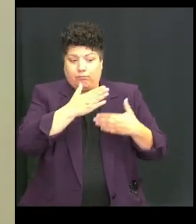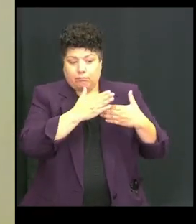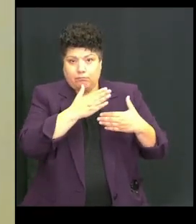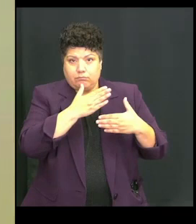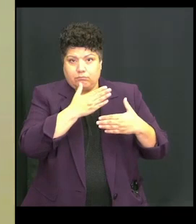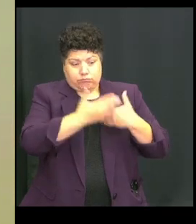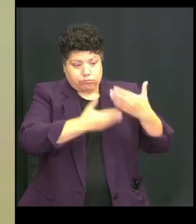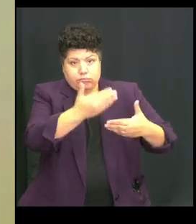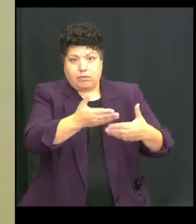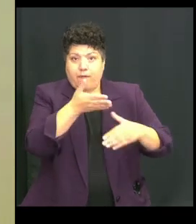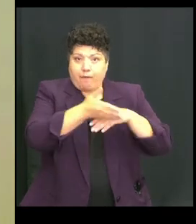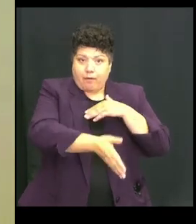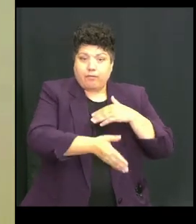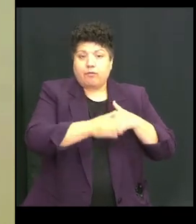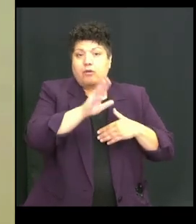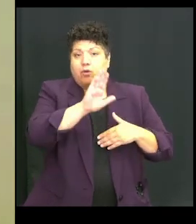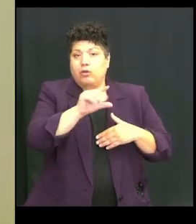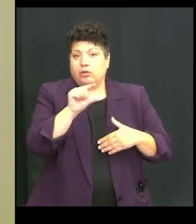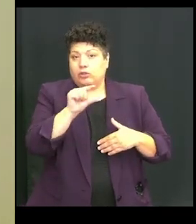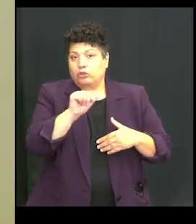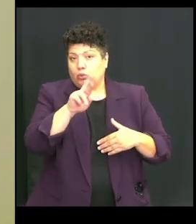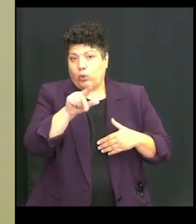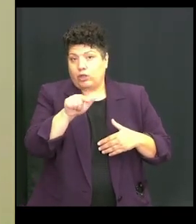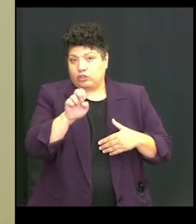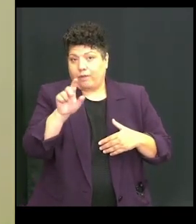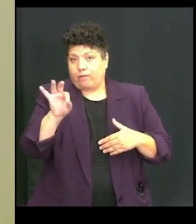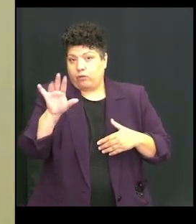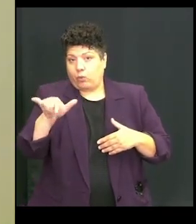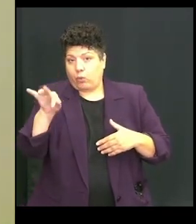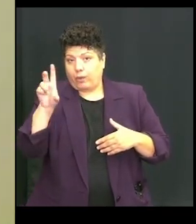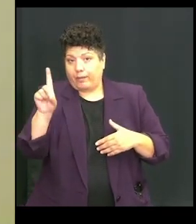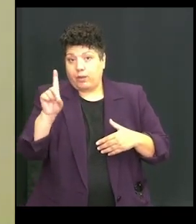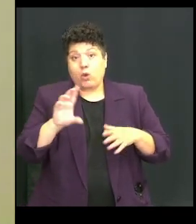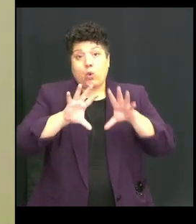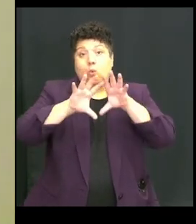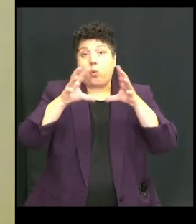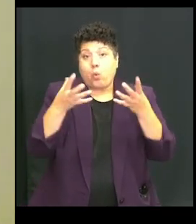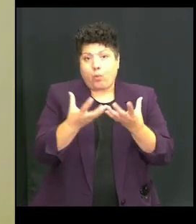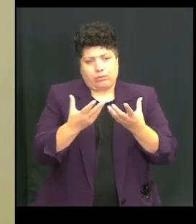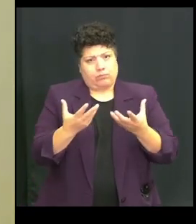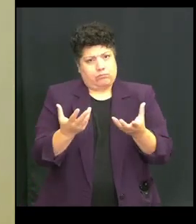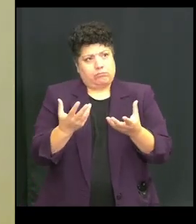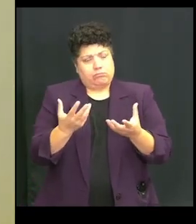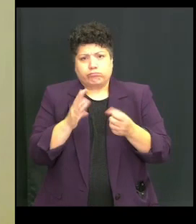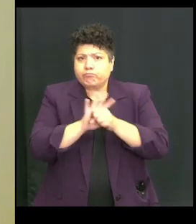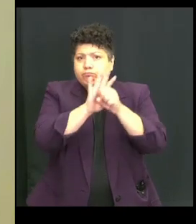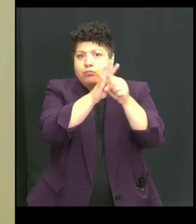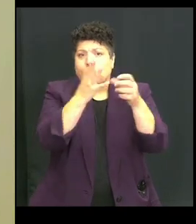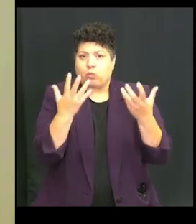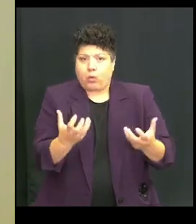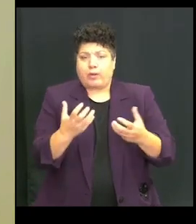a global movement for racial justice, I really think helped to advance new,